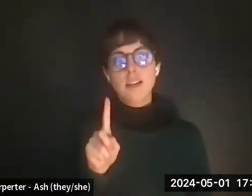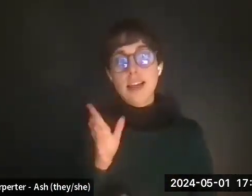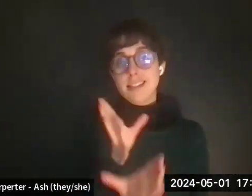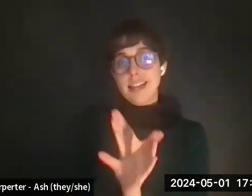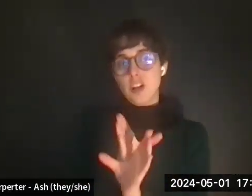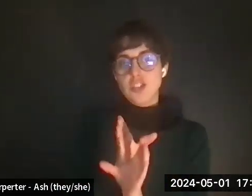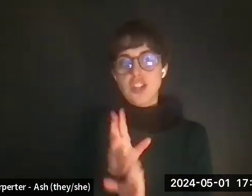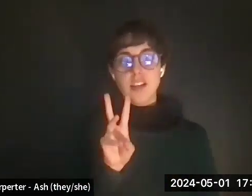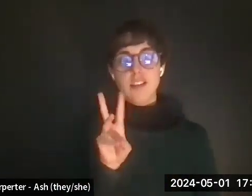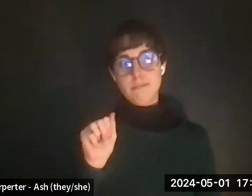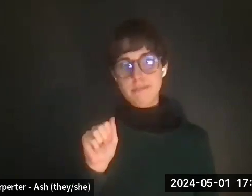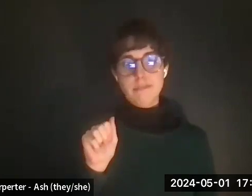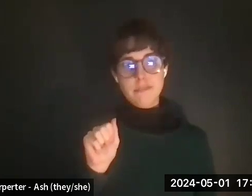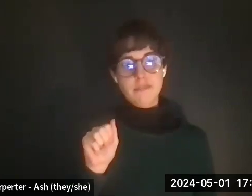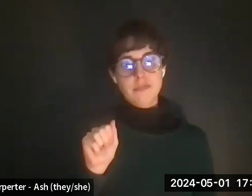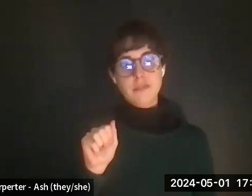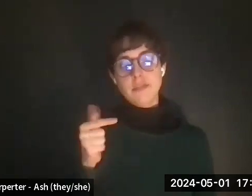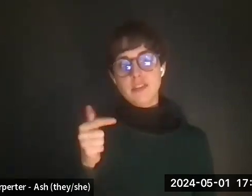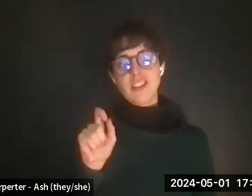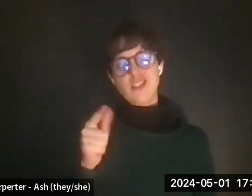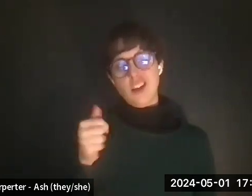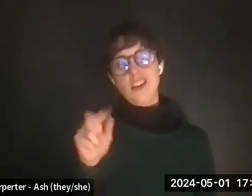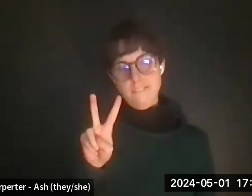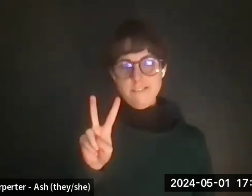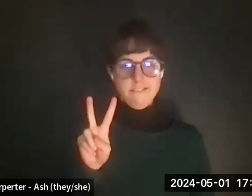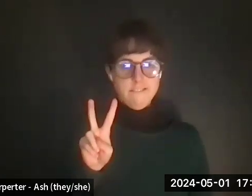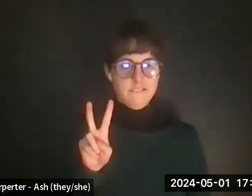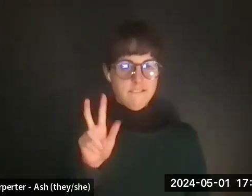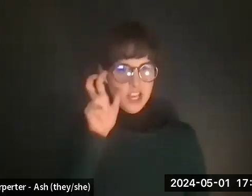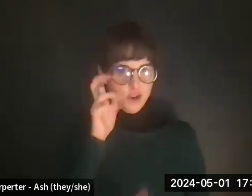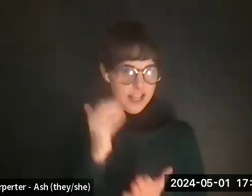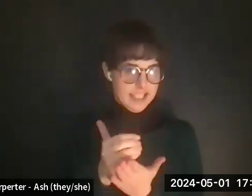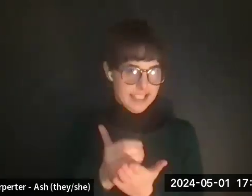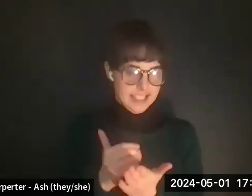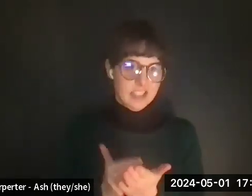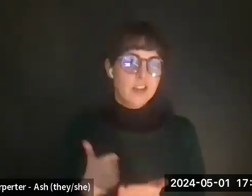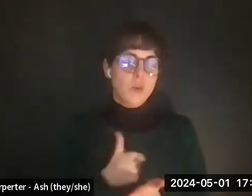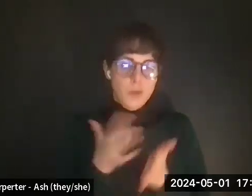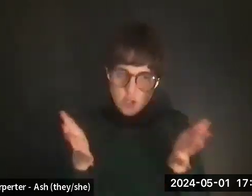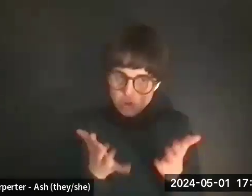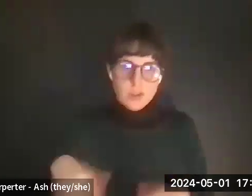that we heard many serious concerns in our 2023 listening sessions about bias in social work